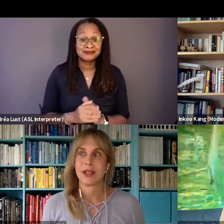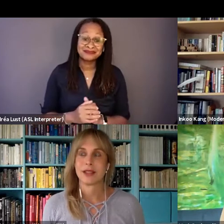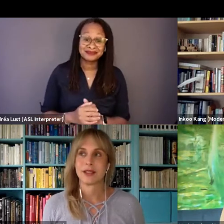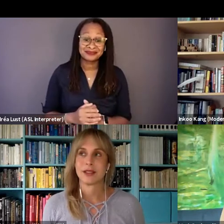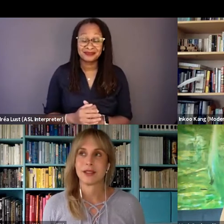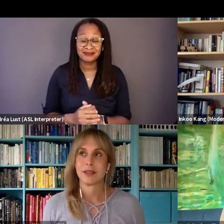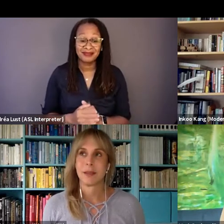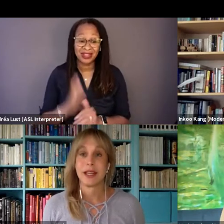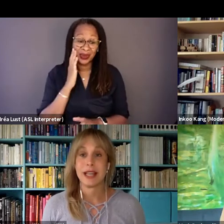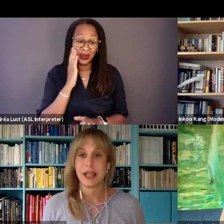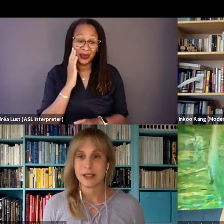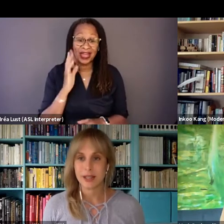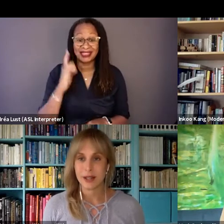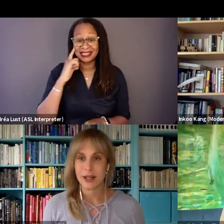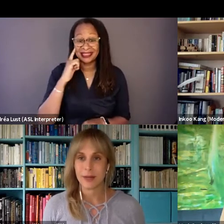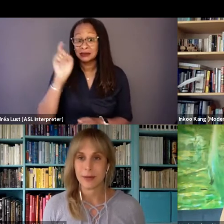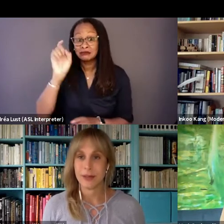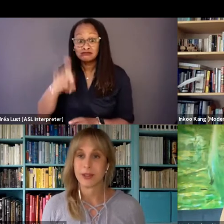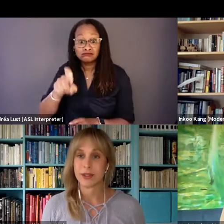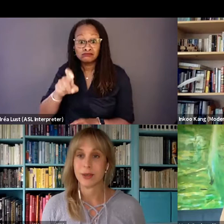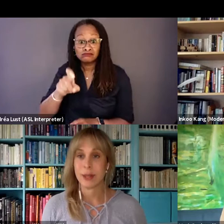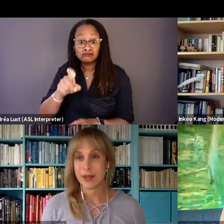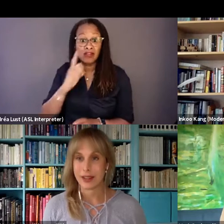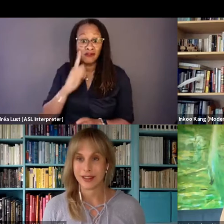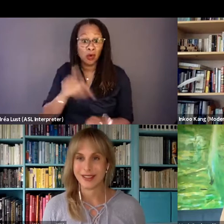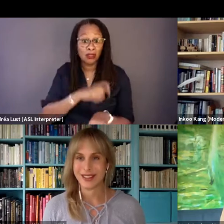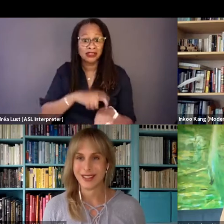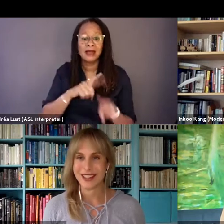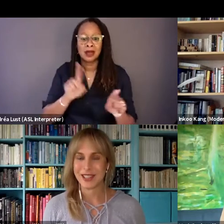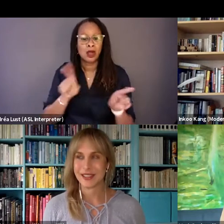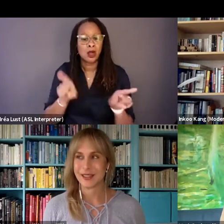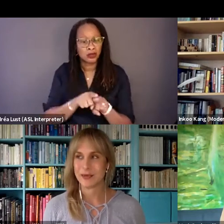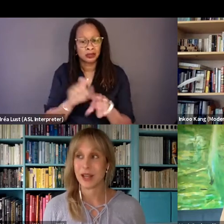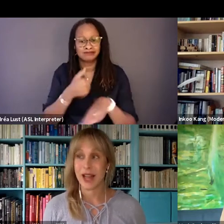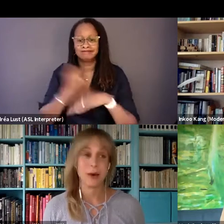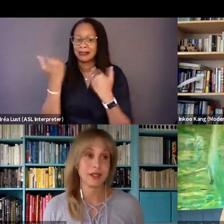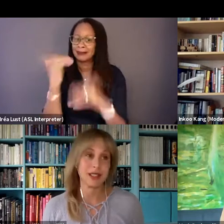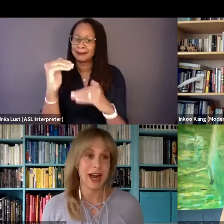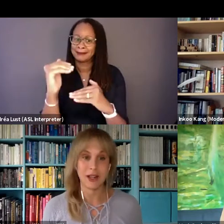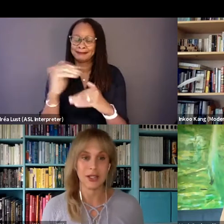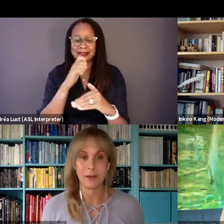that it's been necessary, but it's also limiting, and it doesn't allow us to actually